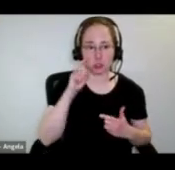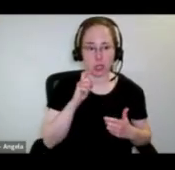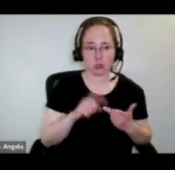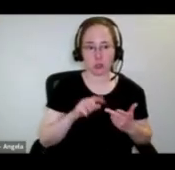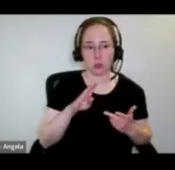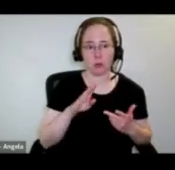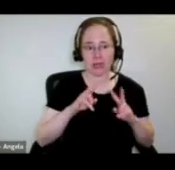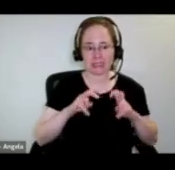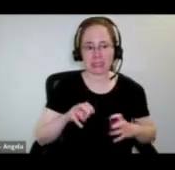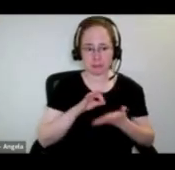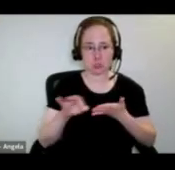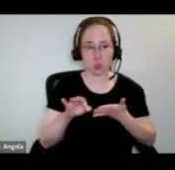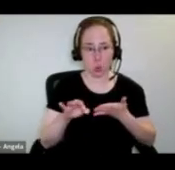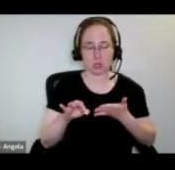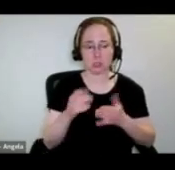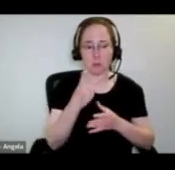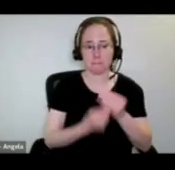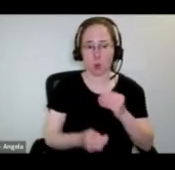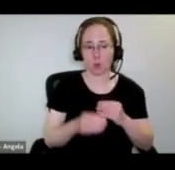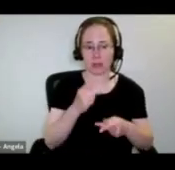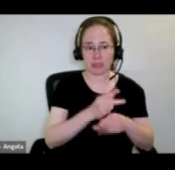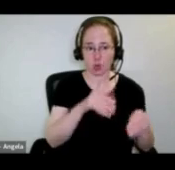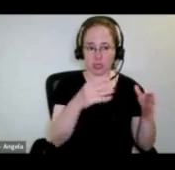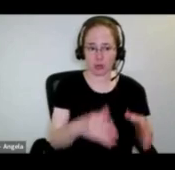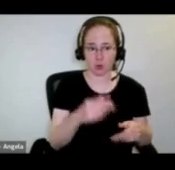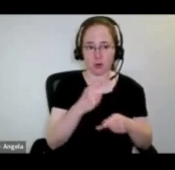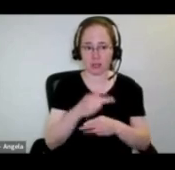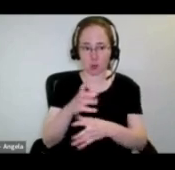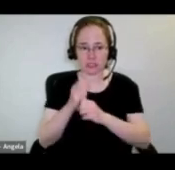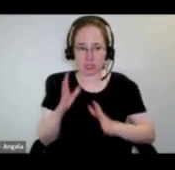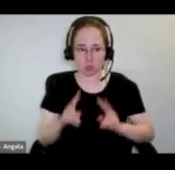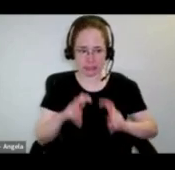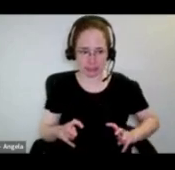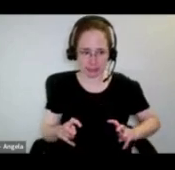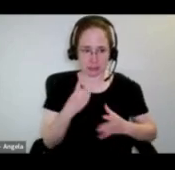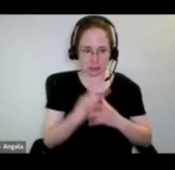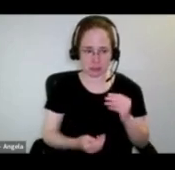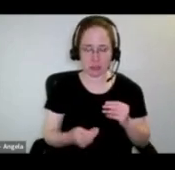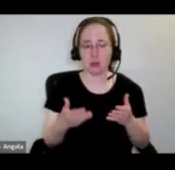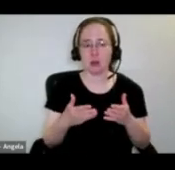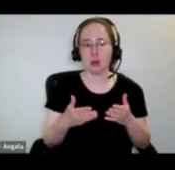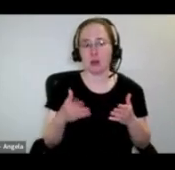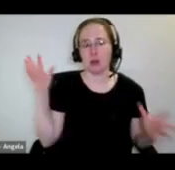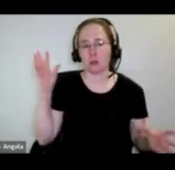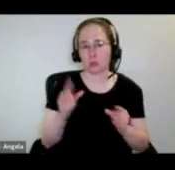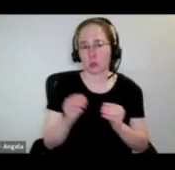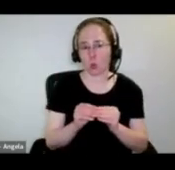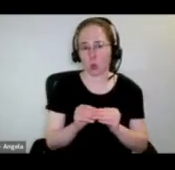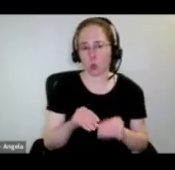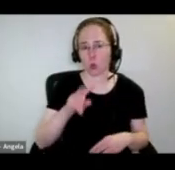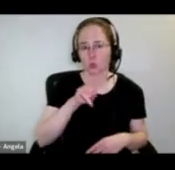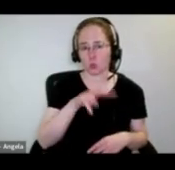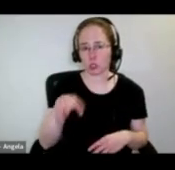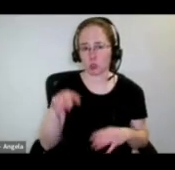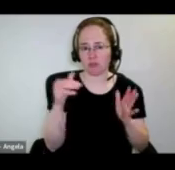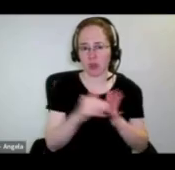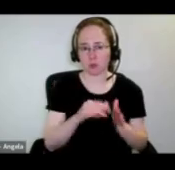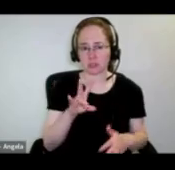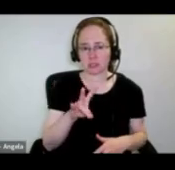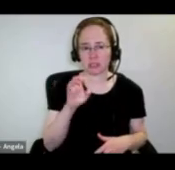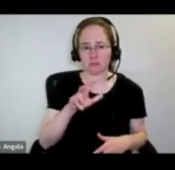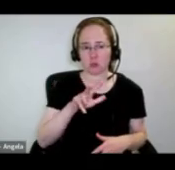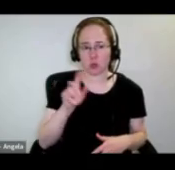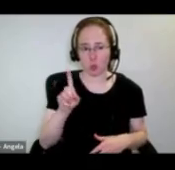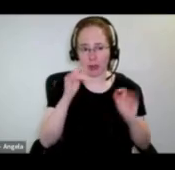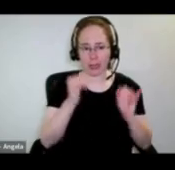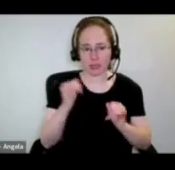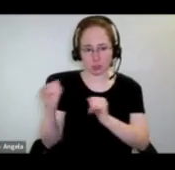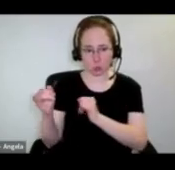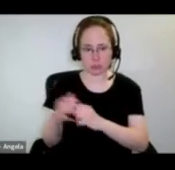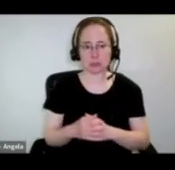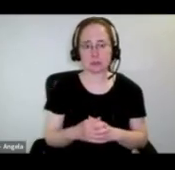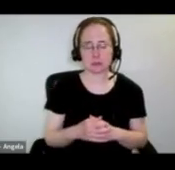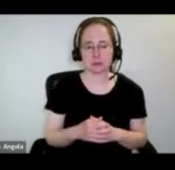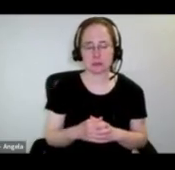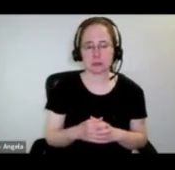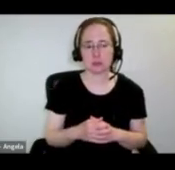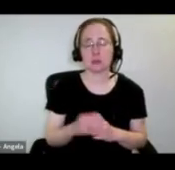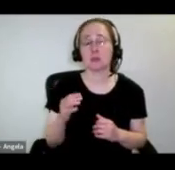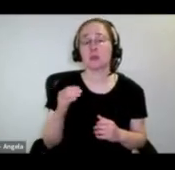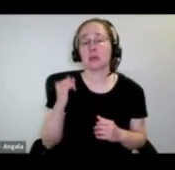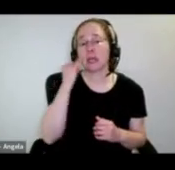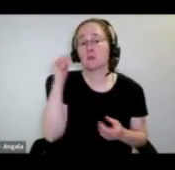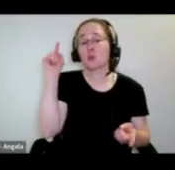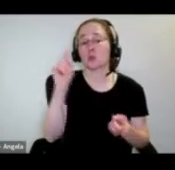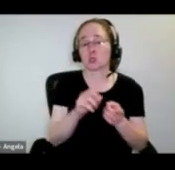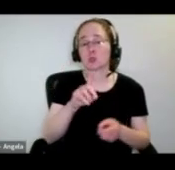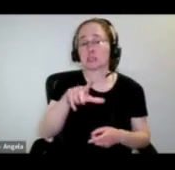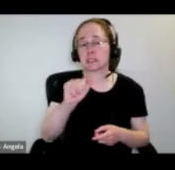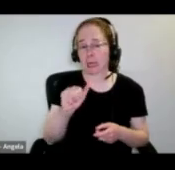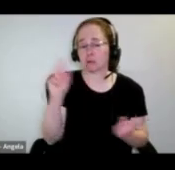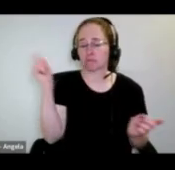David Watkins: So, we looked at data points of age, gender, and the assessment scores on both caregiver and care receiver assessments over a total of 22,731 individuals.